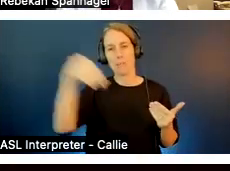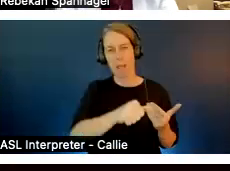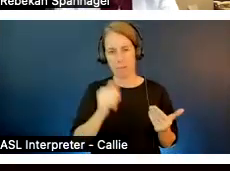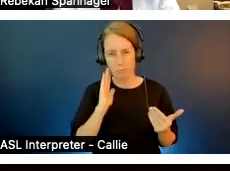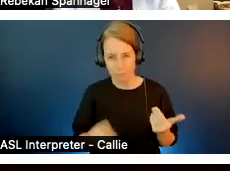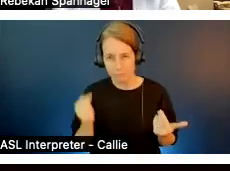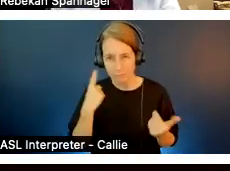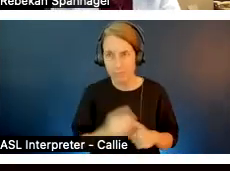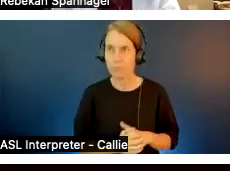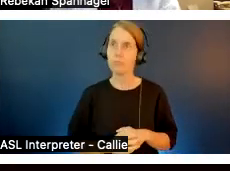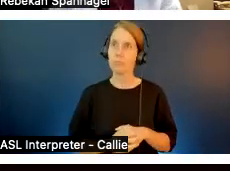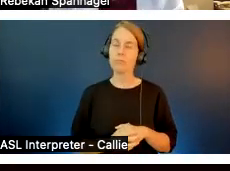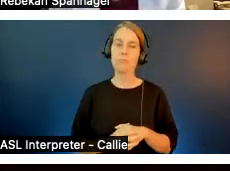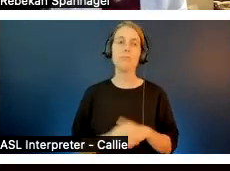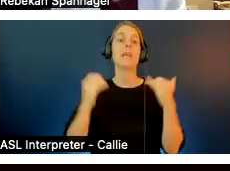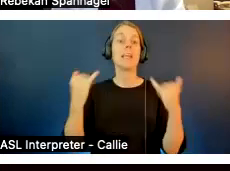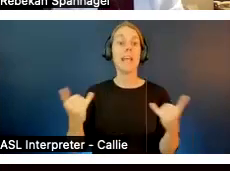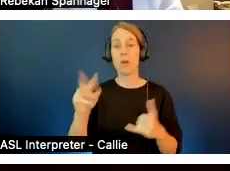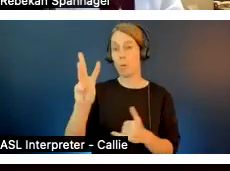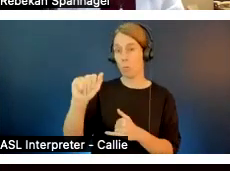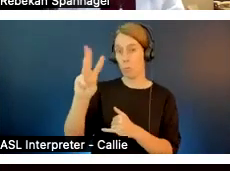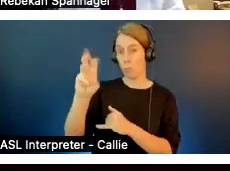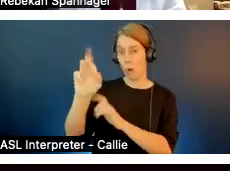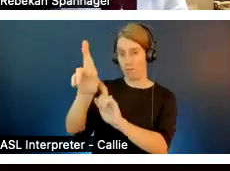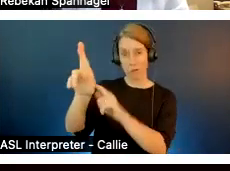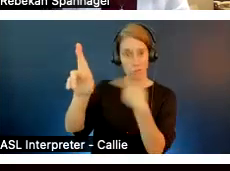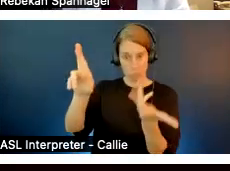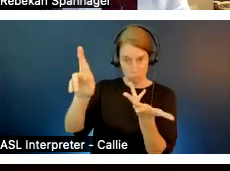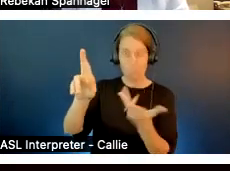this topic thanks anna maria good afternoon everyone my name is rebekah spannagel and